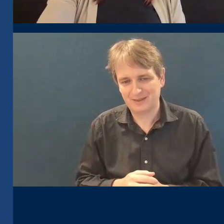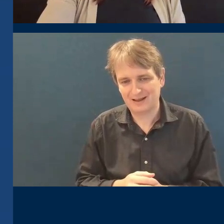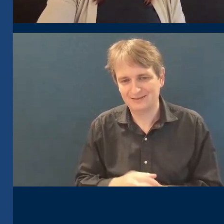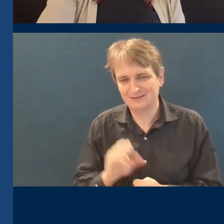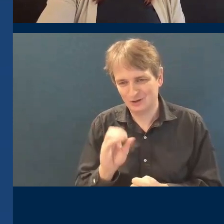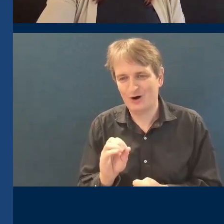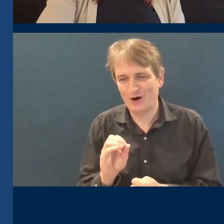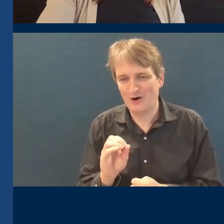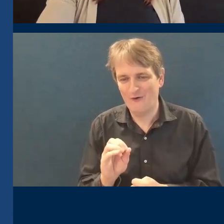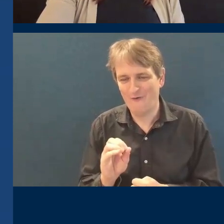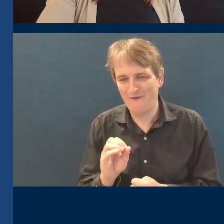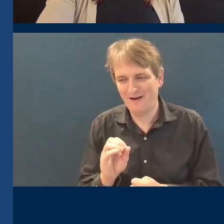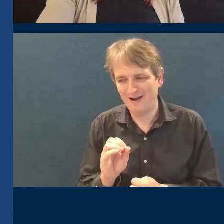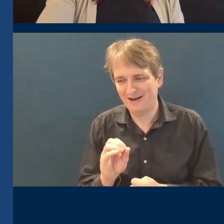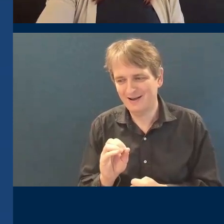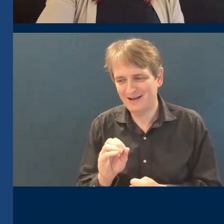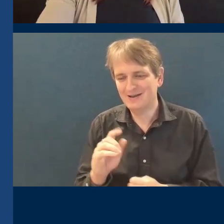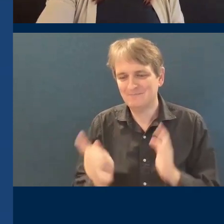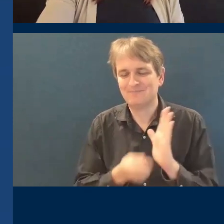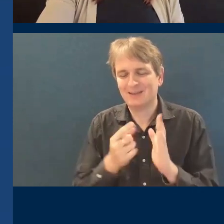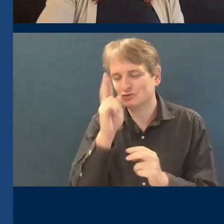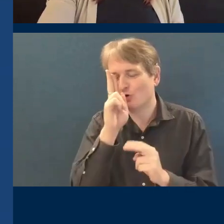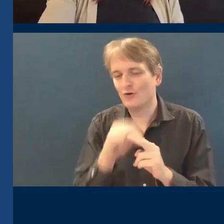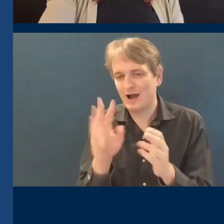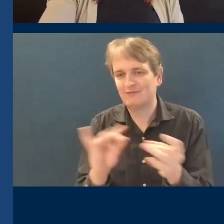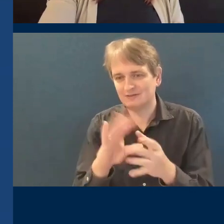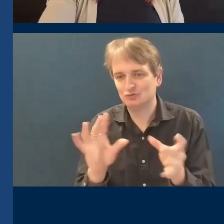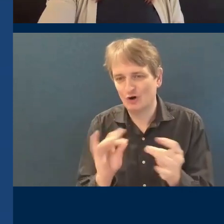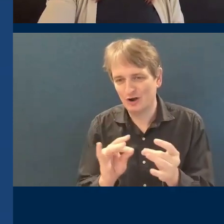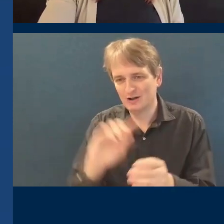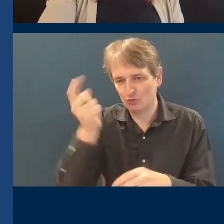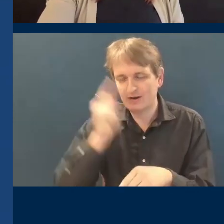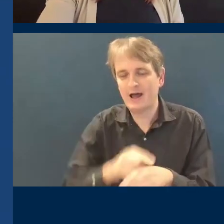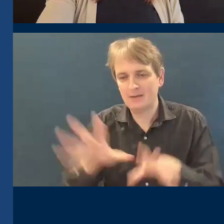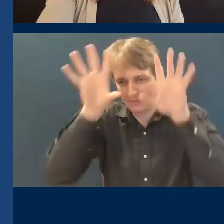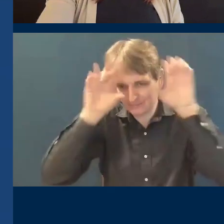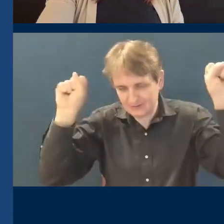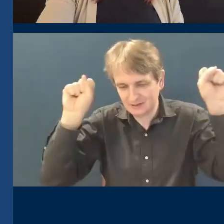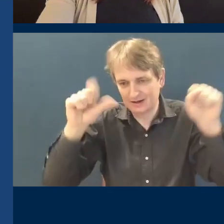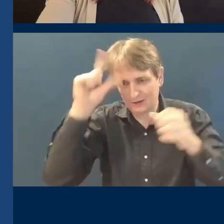issues, and they can see that that's better there with Zoom. So... funny story.